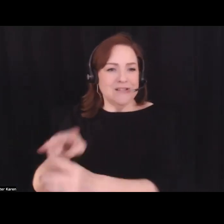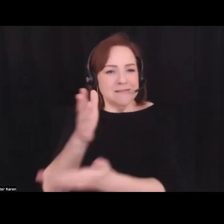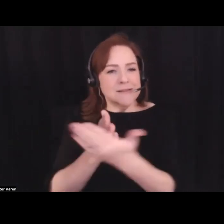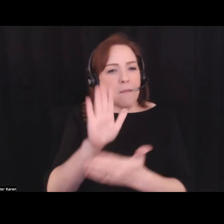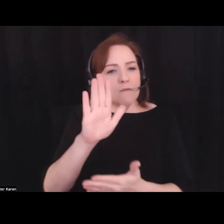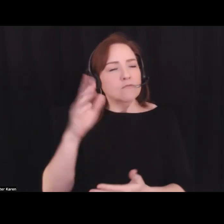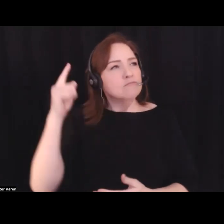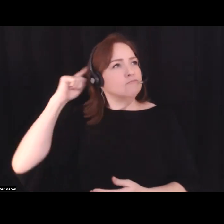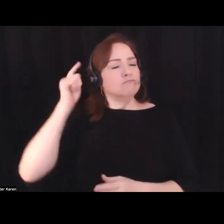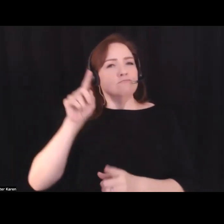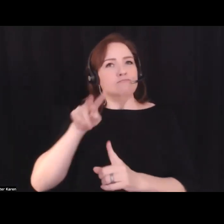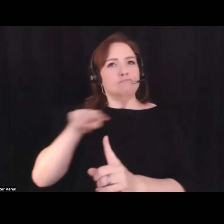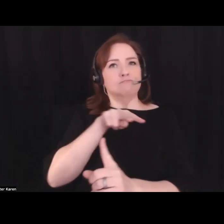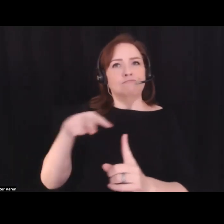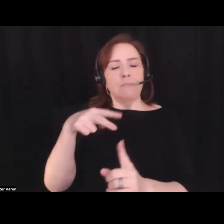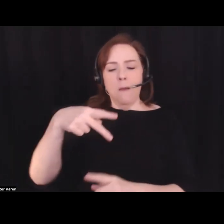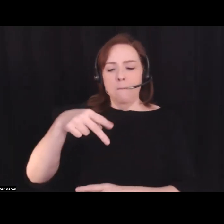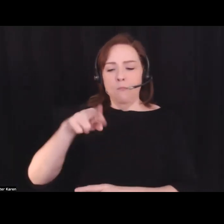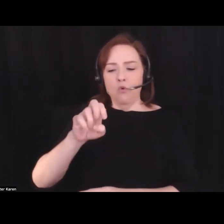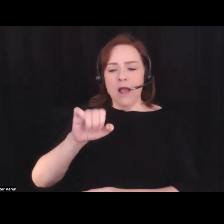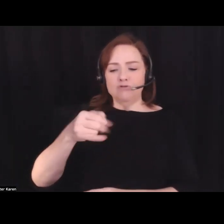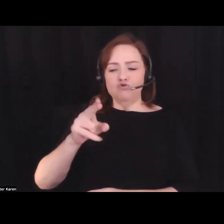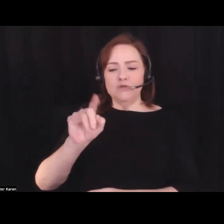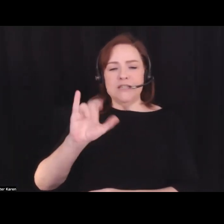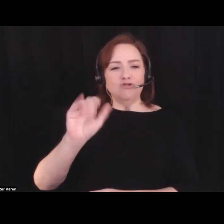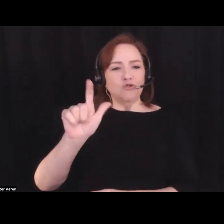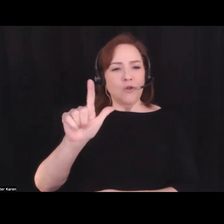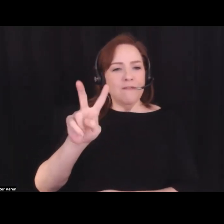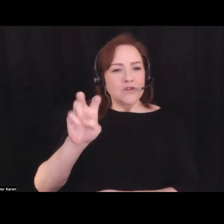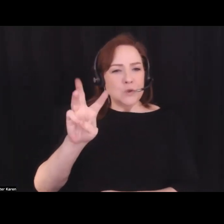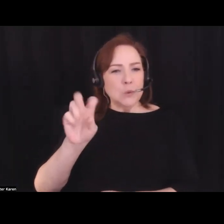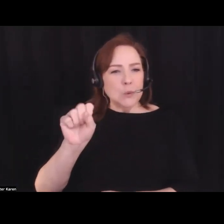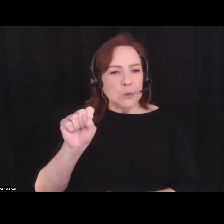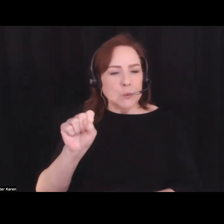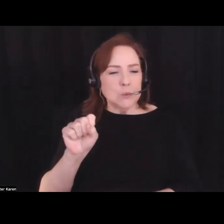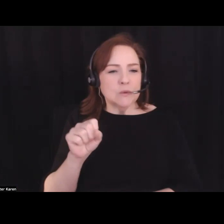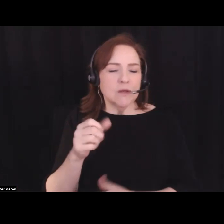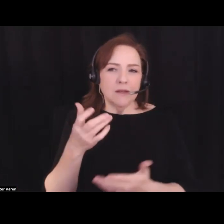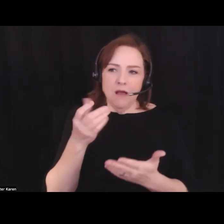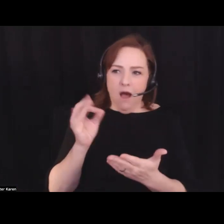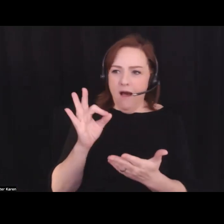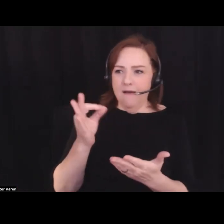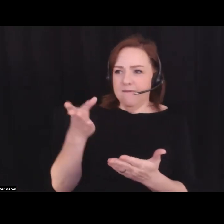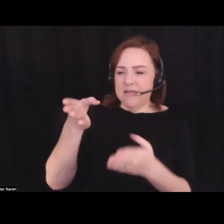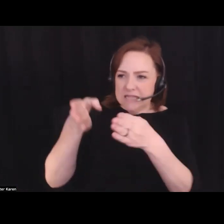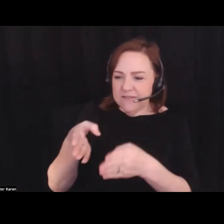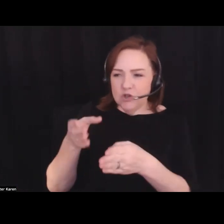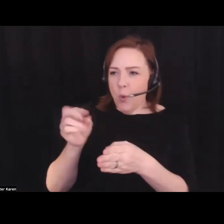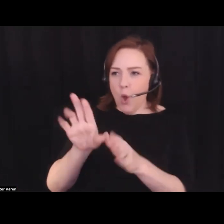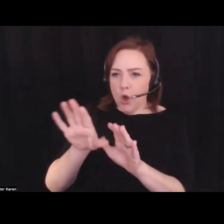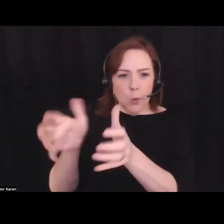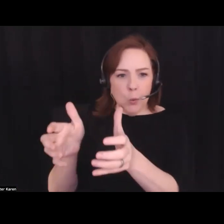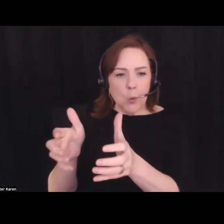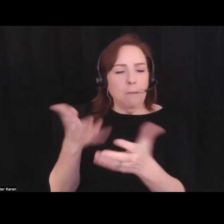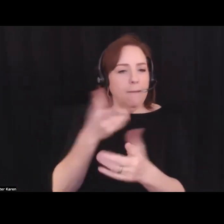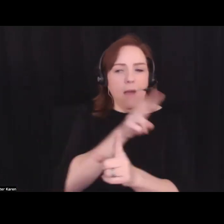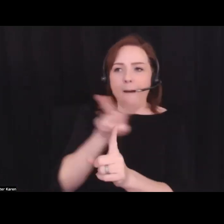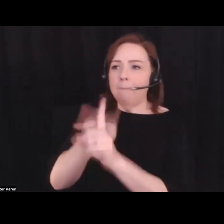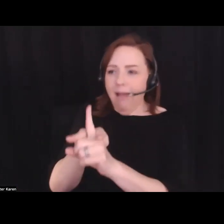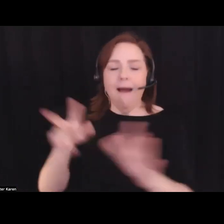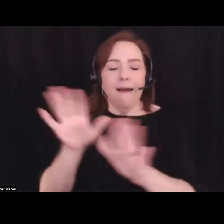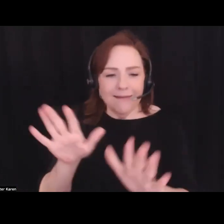prejudicial views of a group or individual may be applied and we saw some of this in some of the